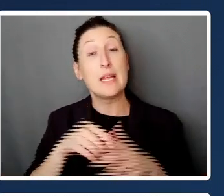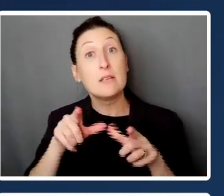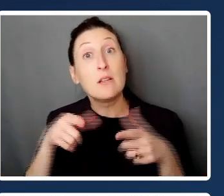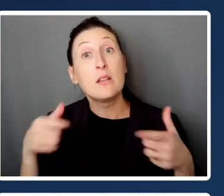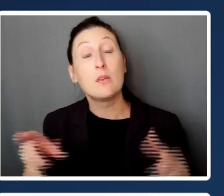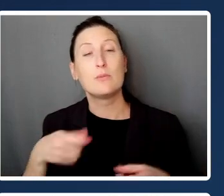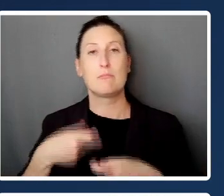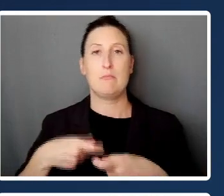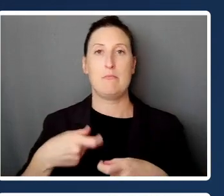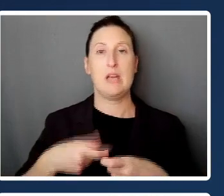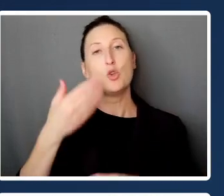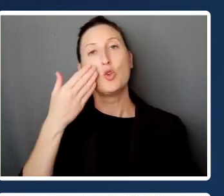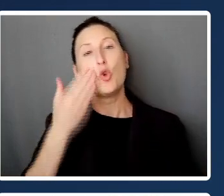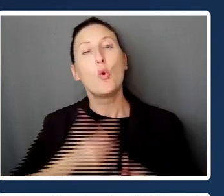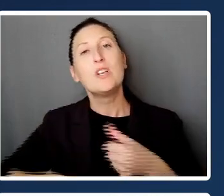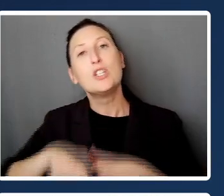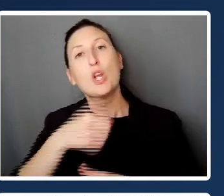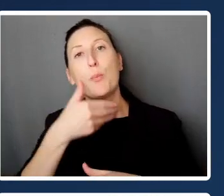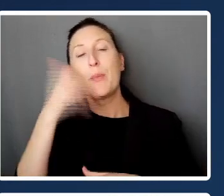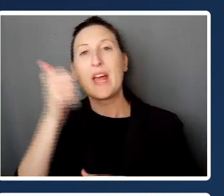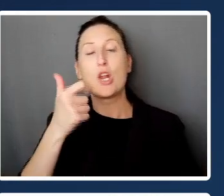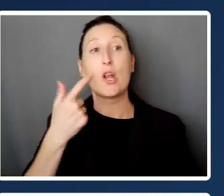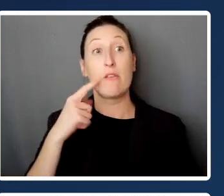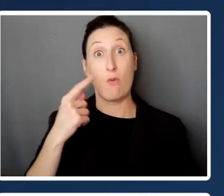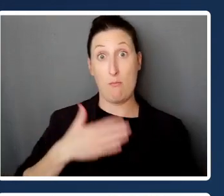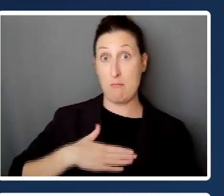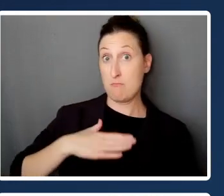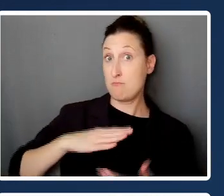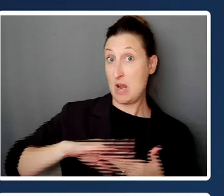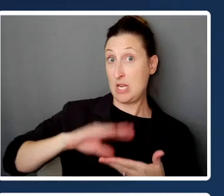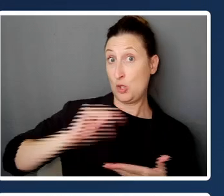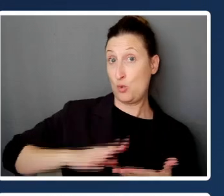and to -- for my students to practice their Spanish, their interview skills and for some